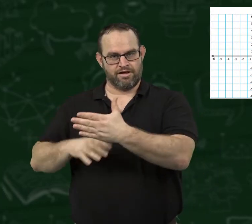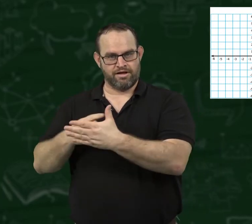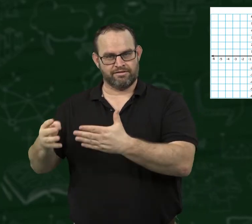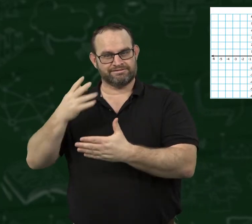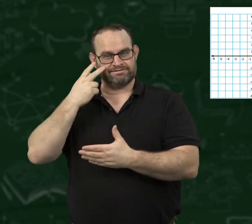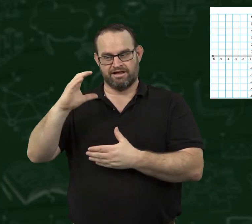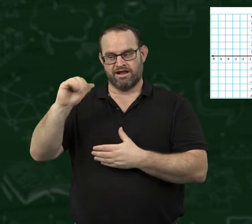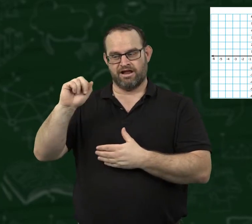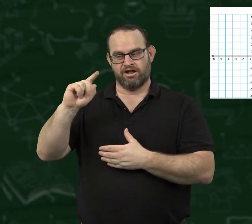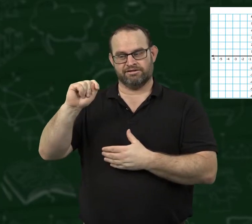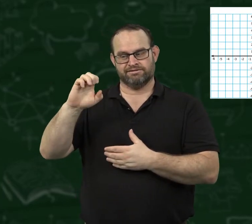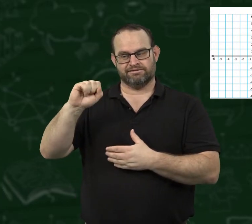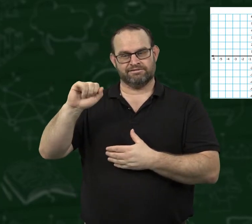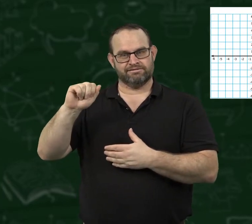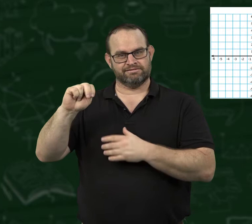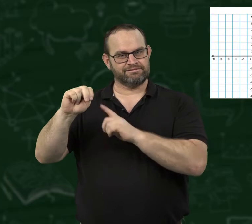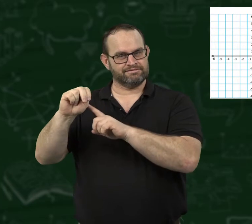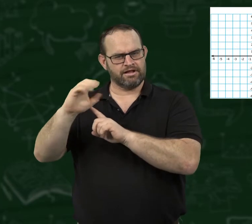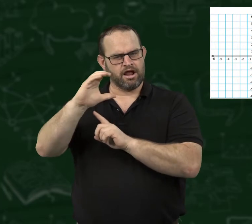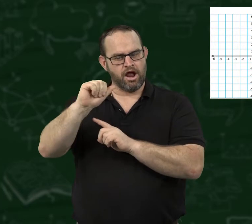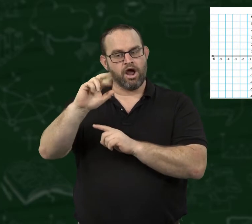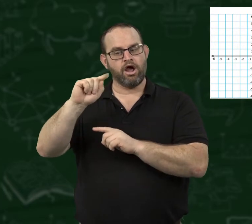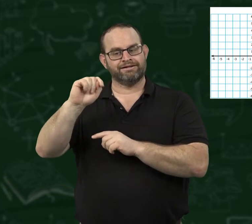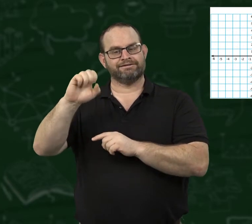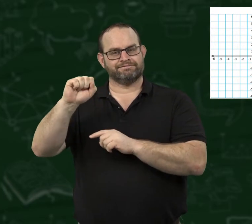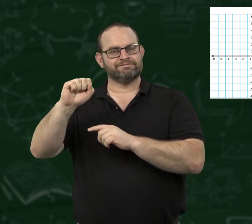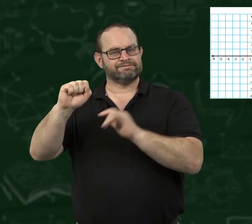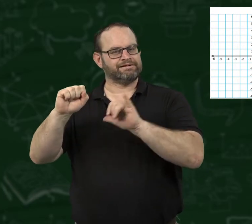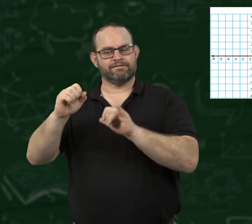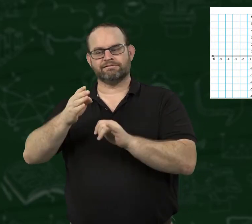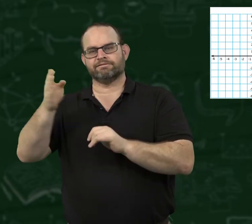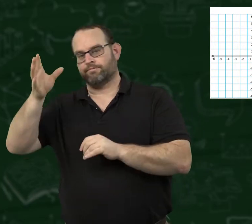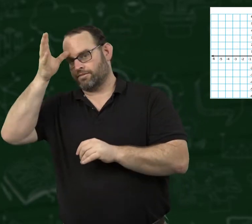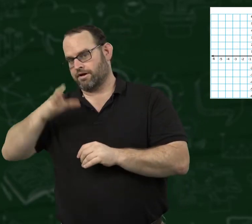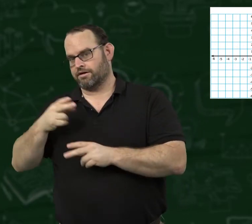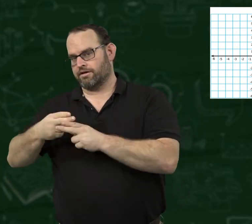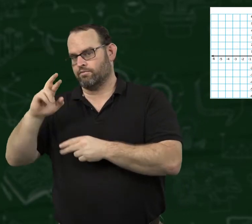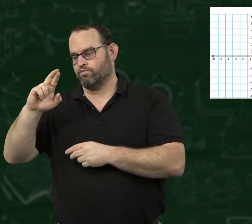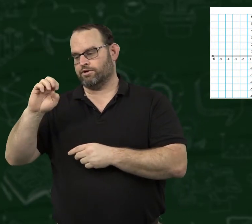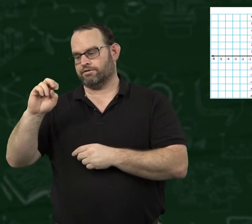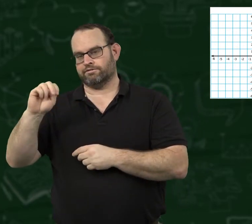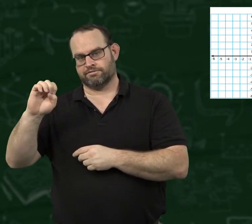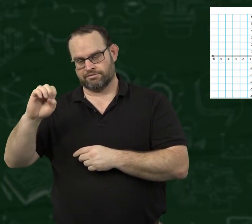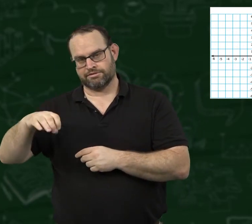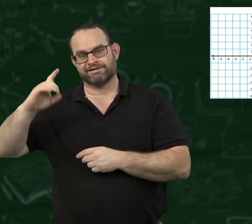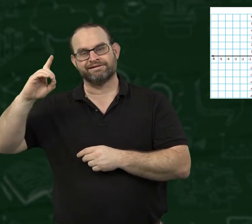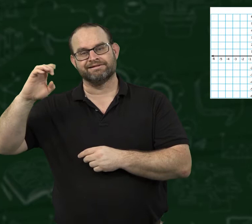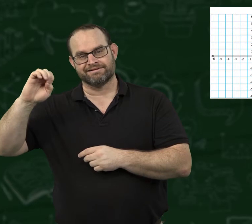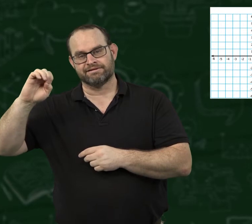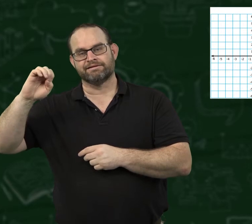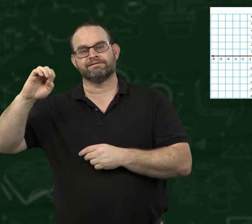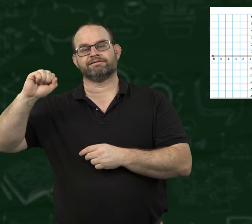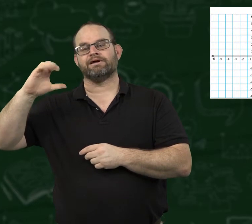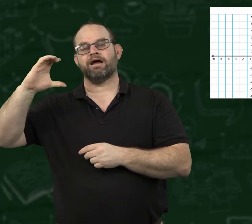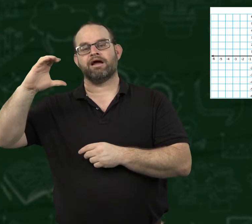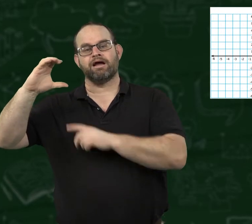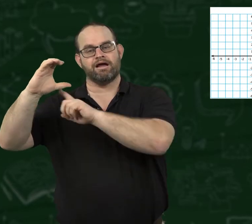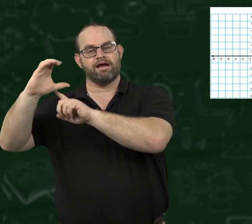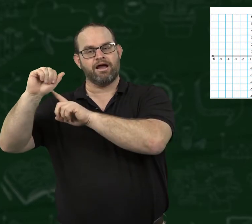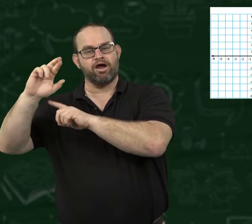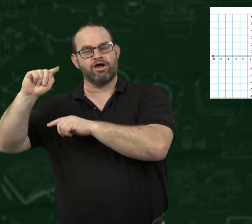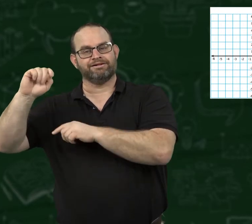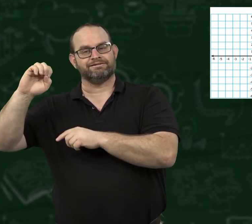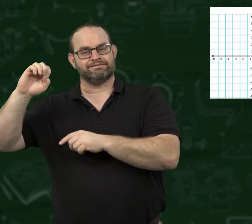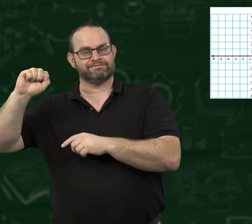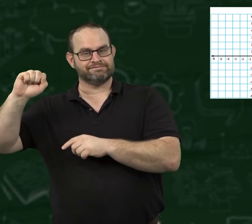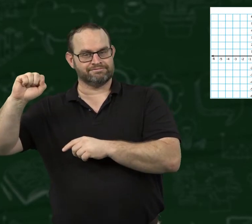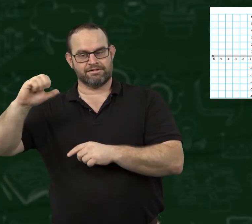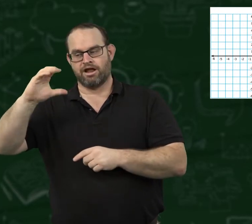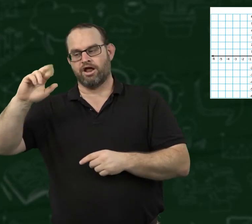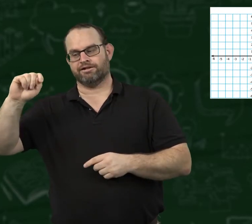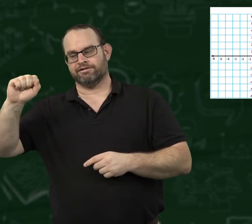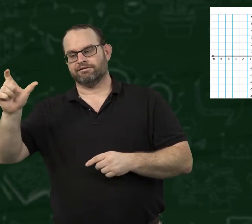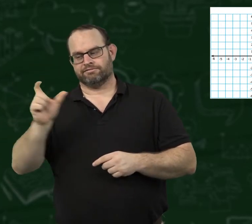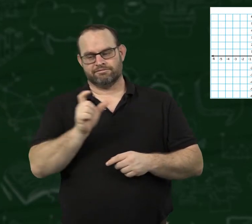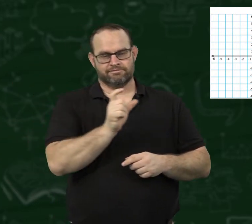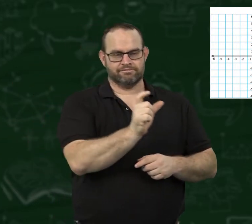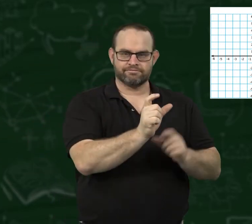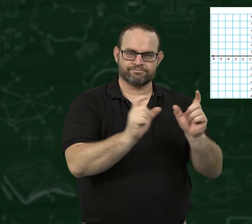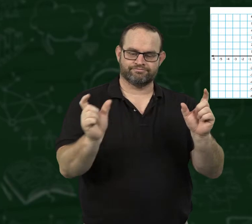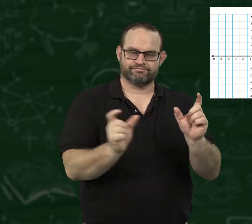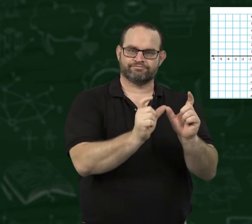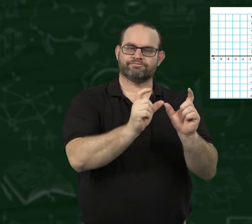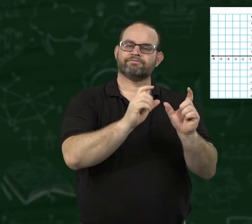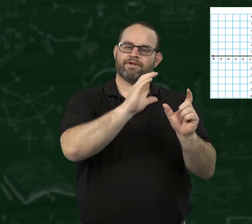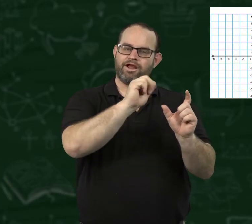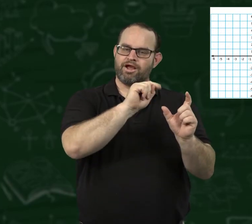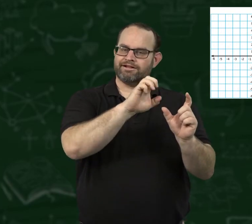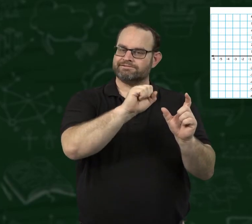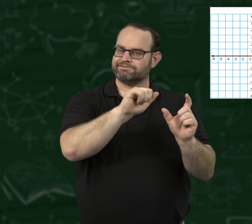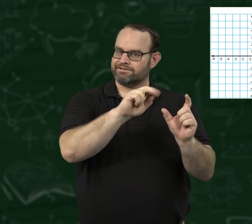In Descartes you will see “Cartes”, which is the beginning of the word Cartesian.